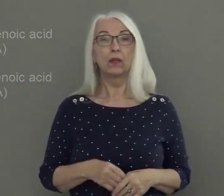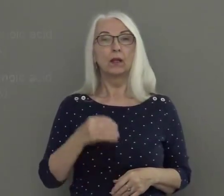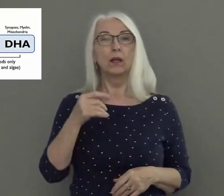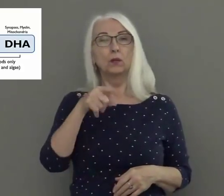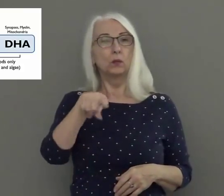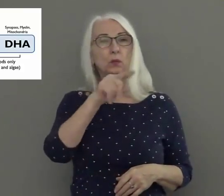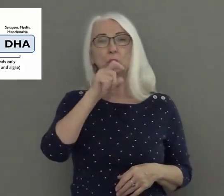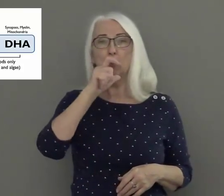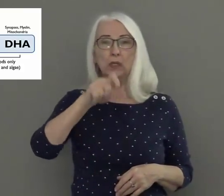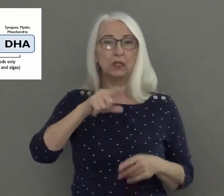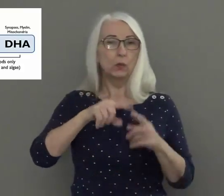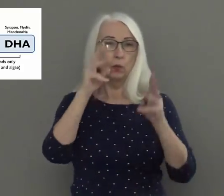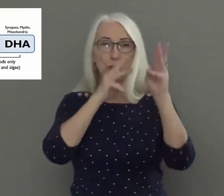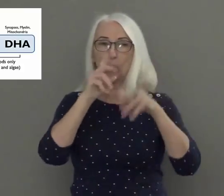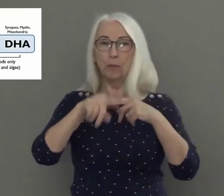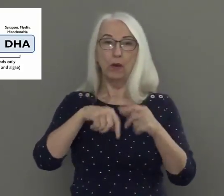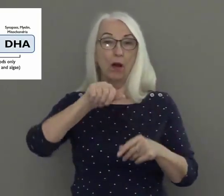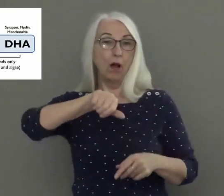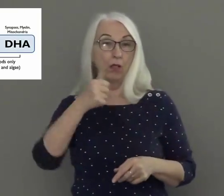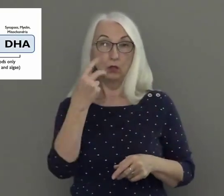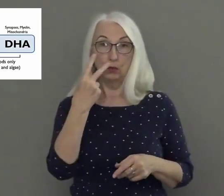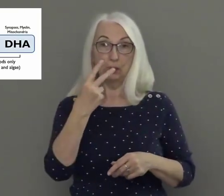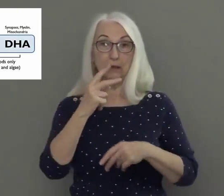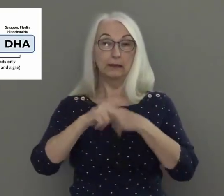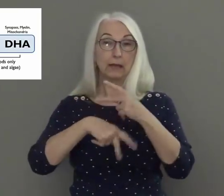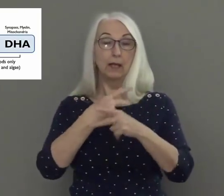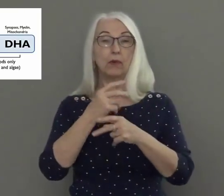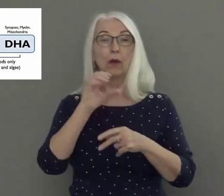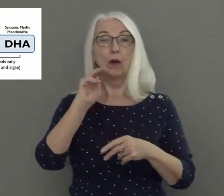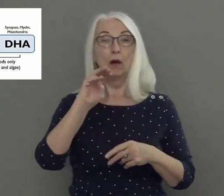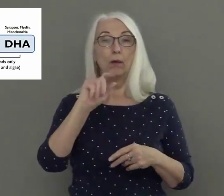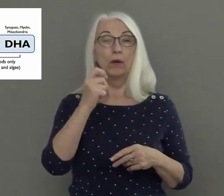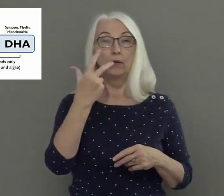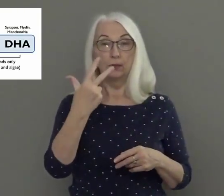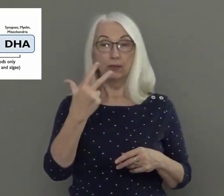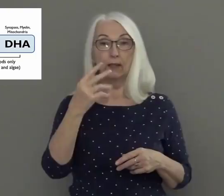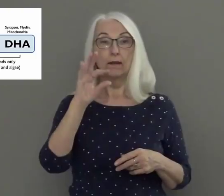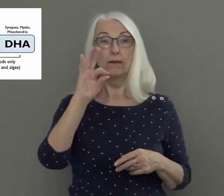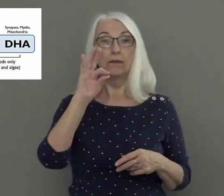You don’t need to worry about two other types of omega-3s,